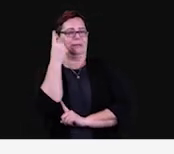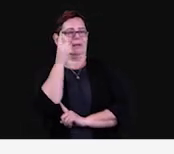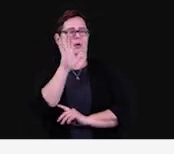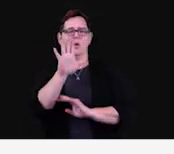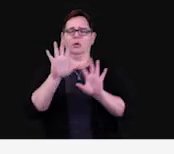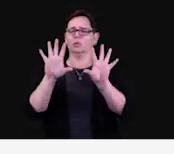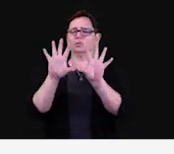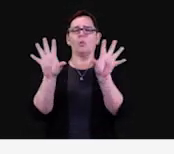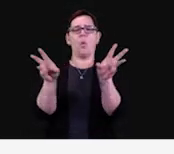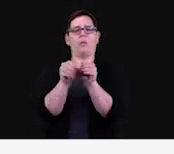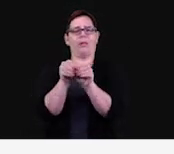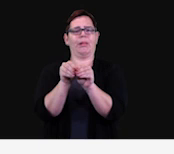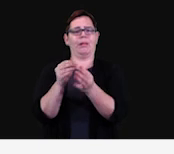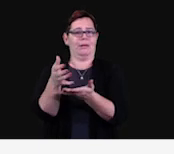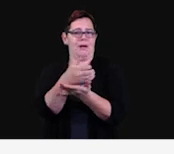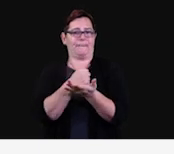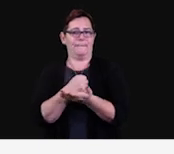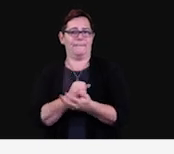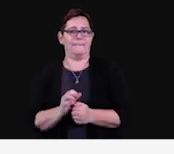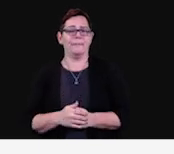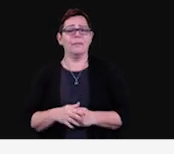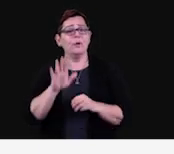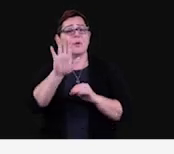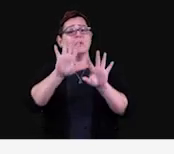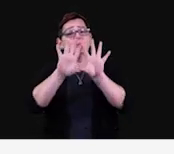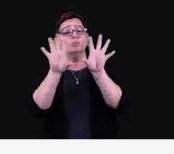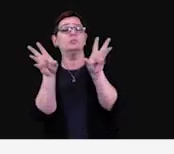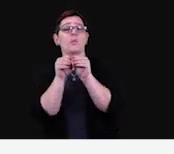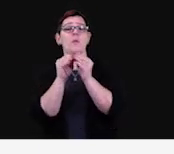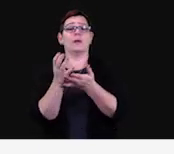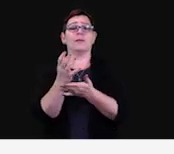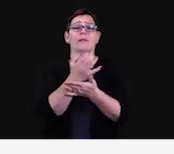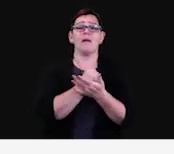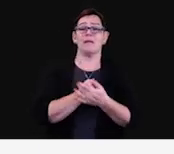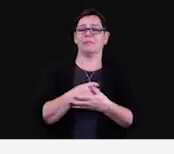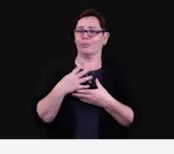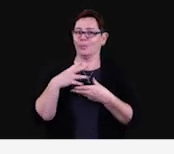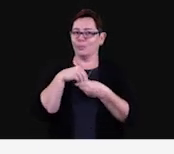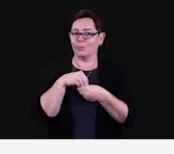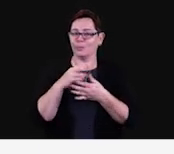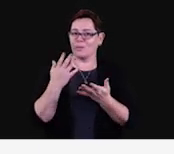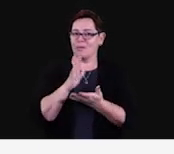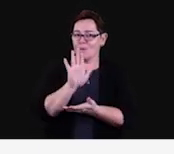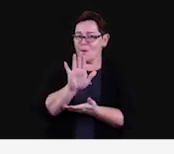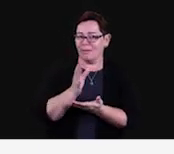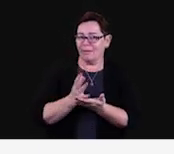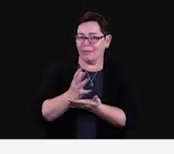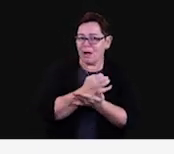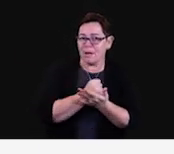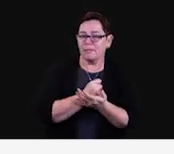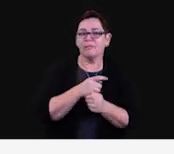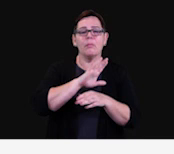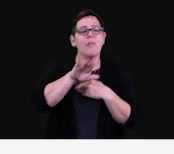Your total income includes your income from all sources, both inside and outside Canada.